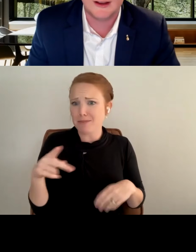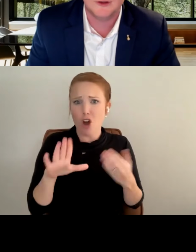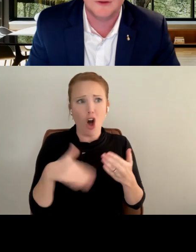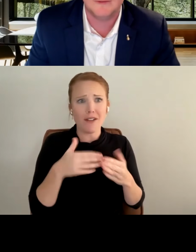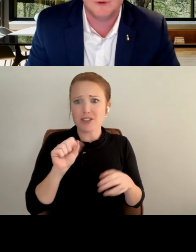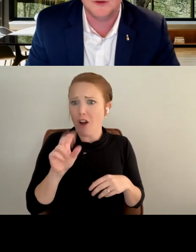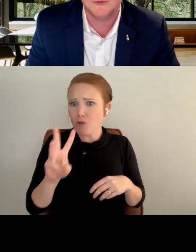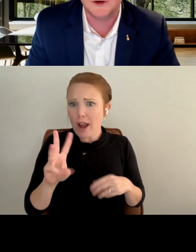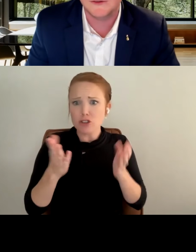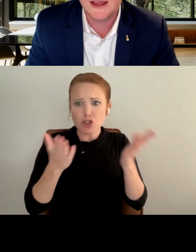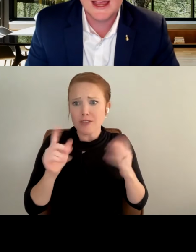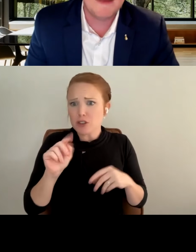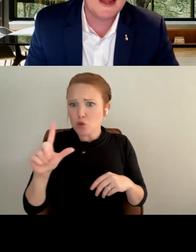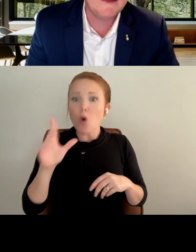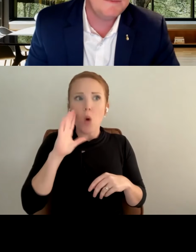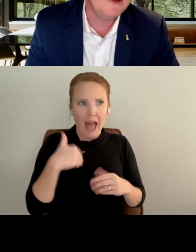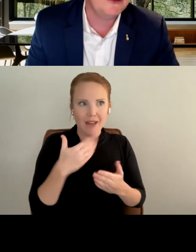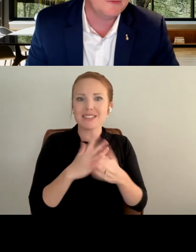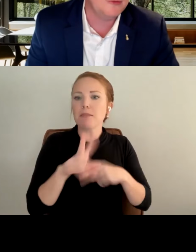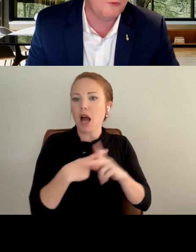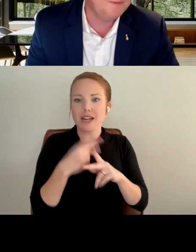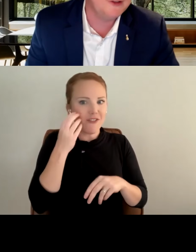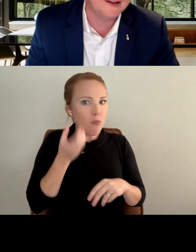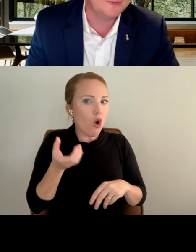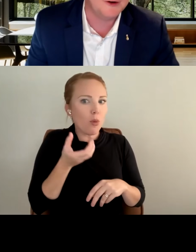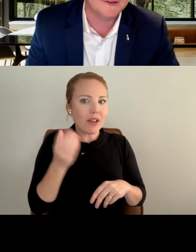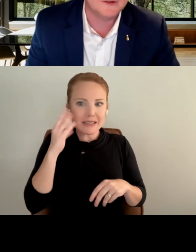going to have some kind of mobile experience. It might even be just a mobile website experience.